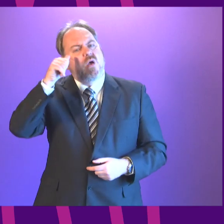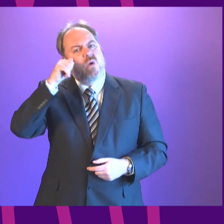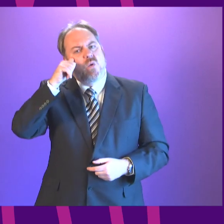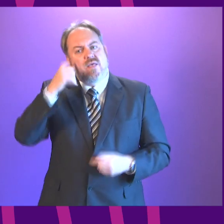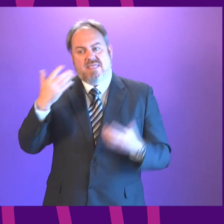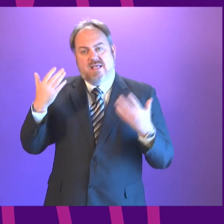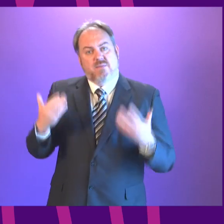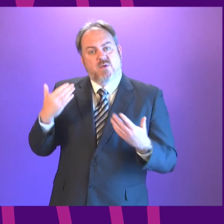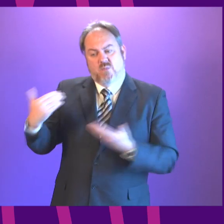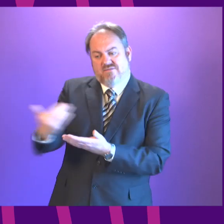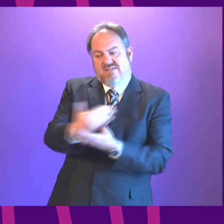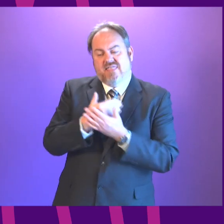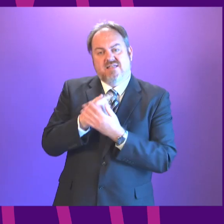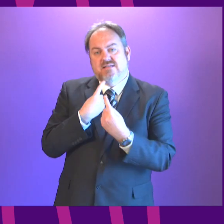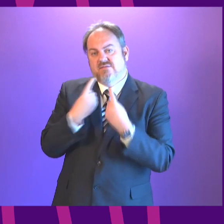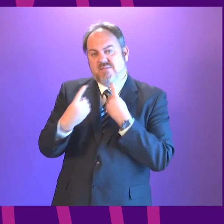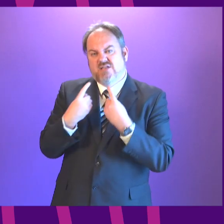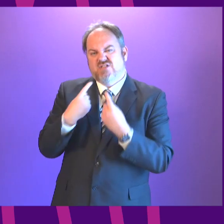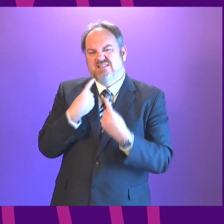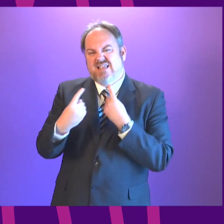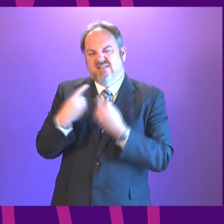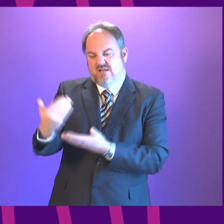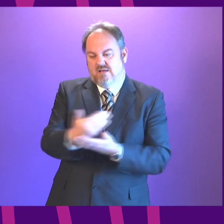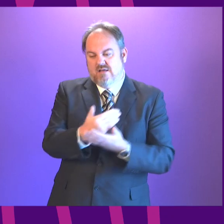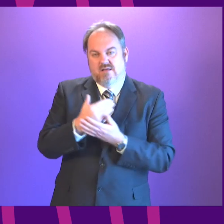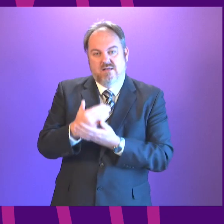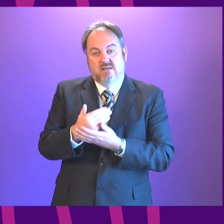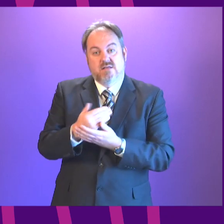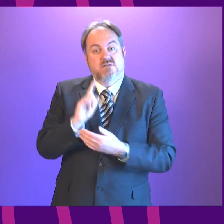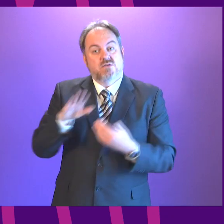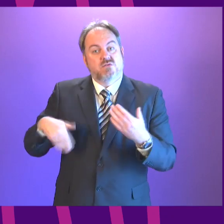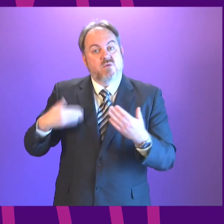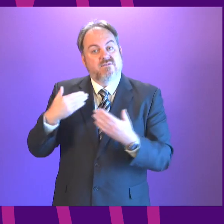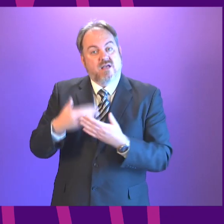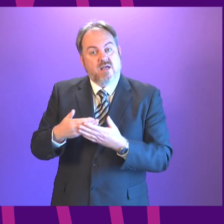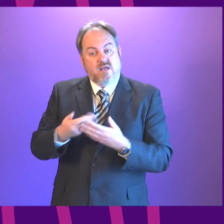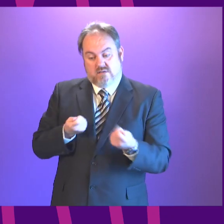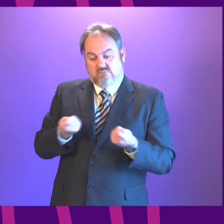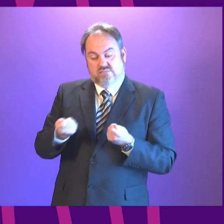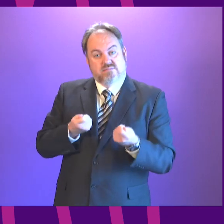from recent weeks also shows that the levels system has until now been effective. In late